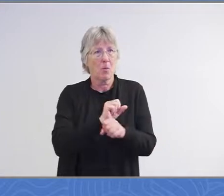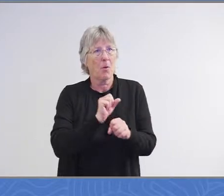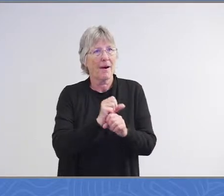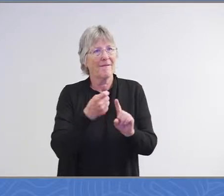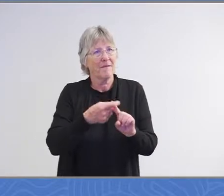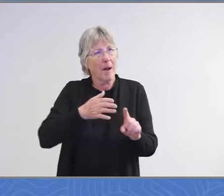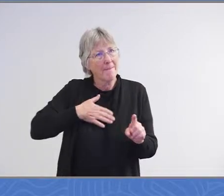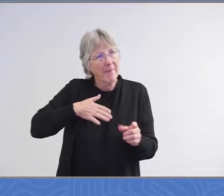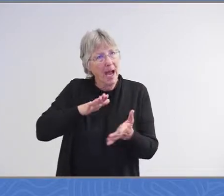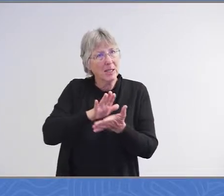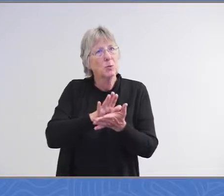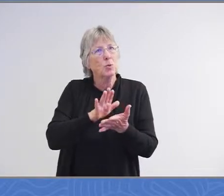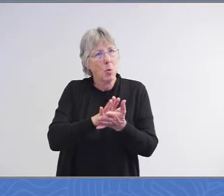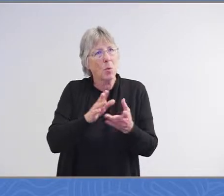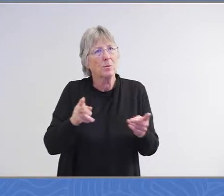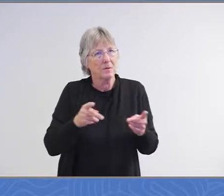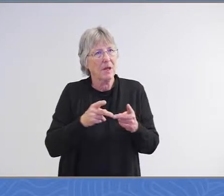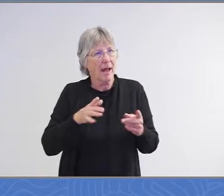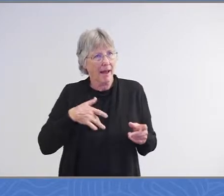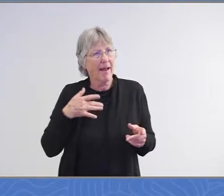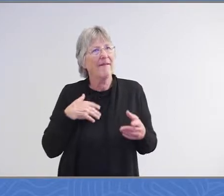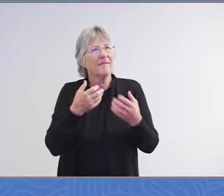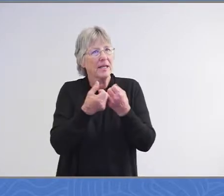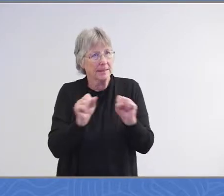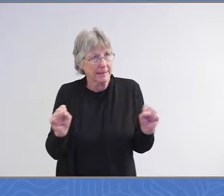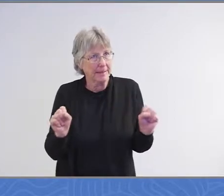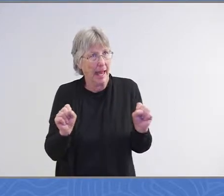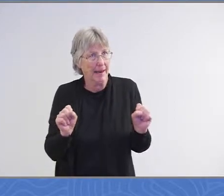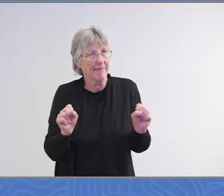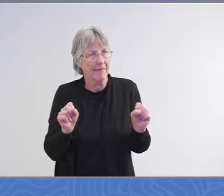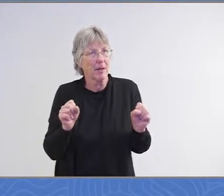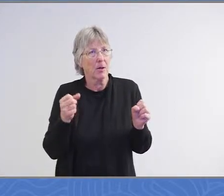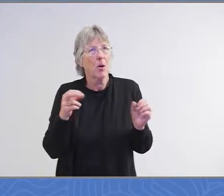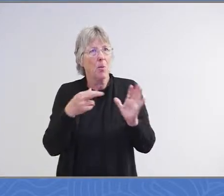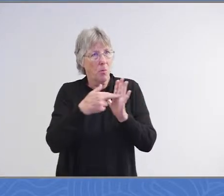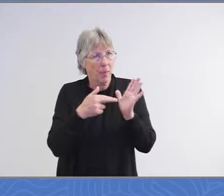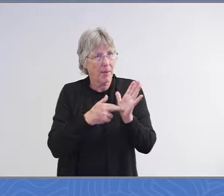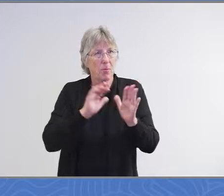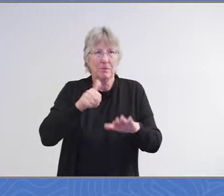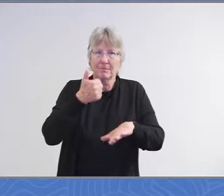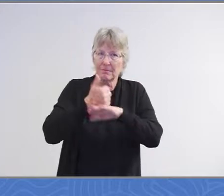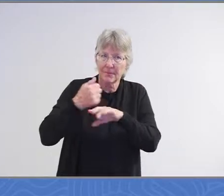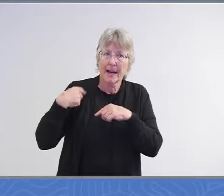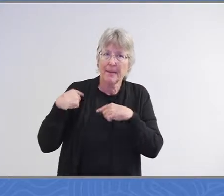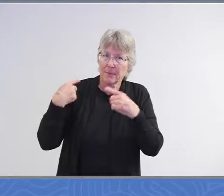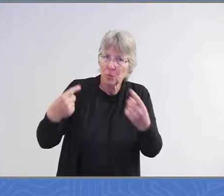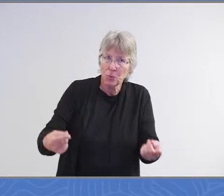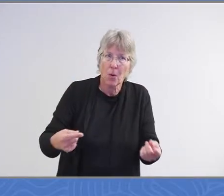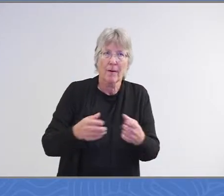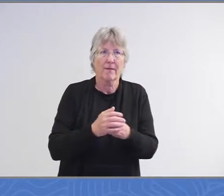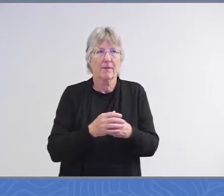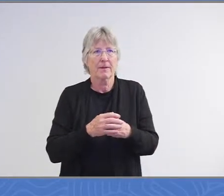and I do feel very safe with the procedures that have been put in place so far. We're screened daily,